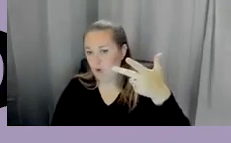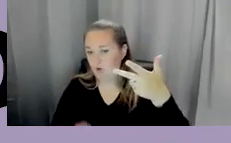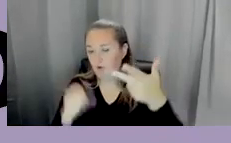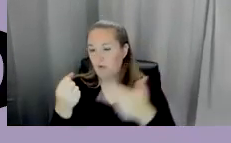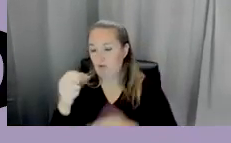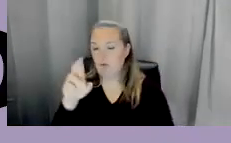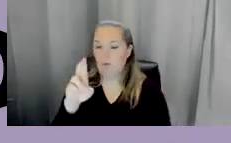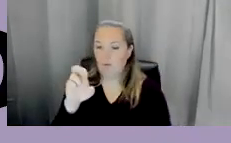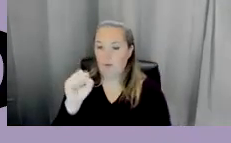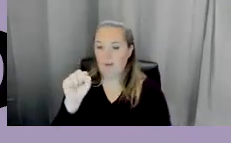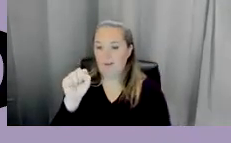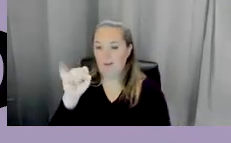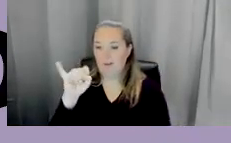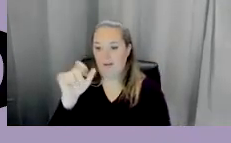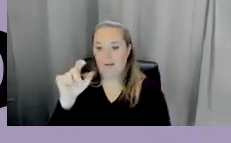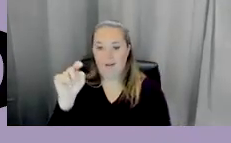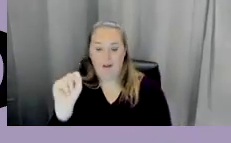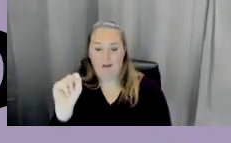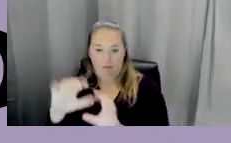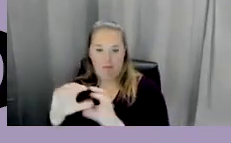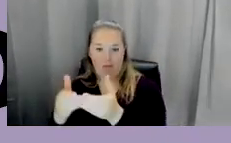CENTERING ON SENIORS, VETERANS